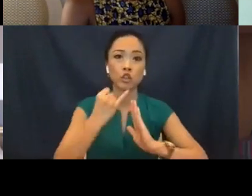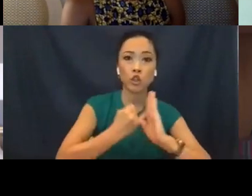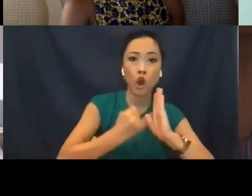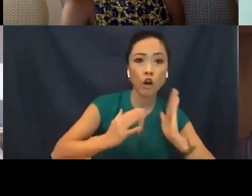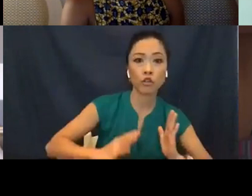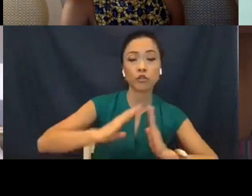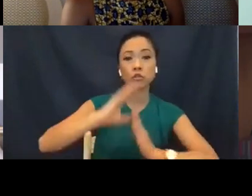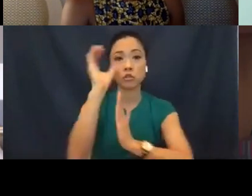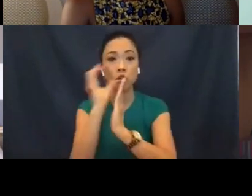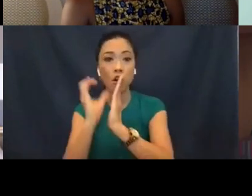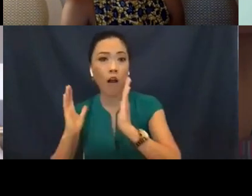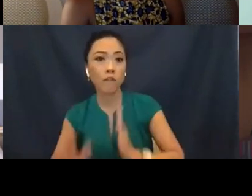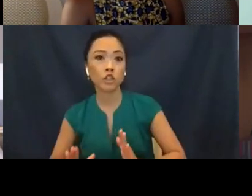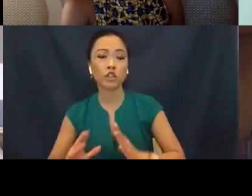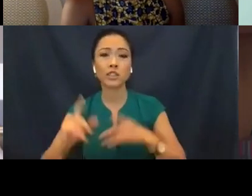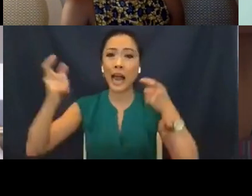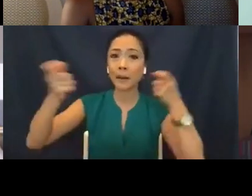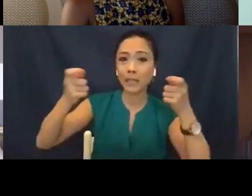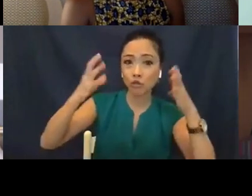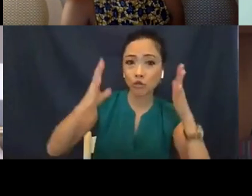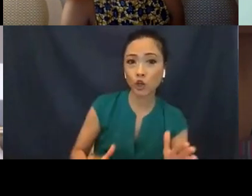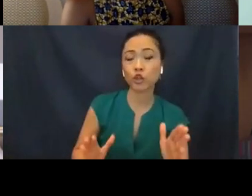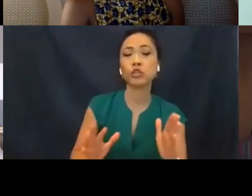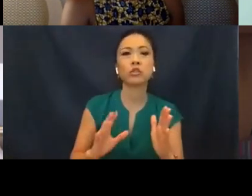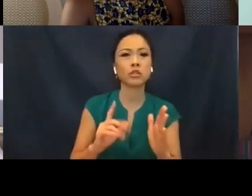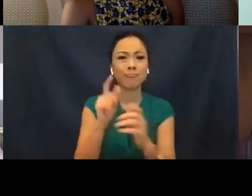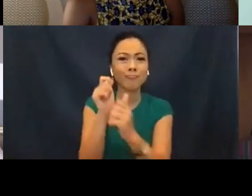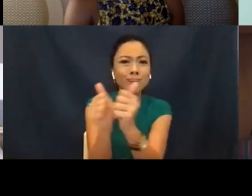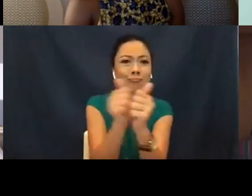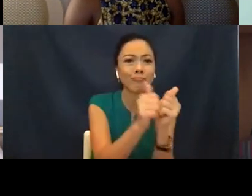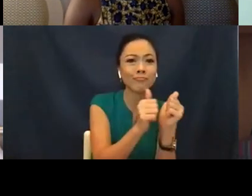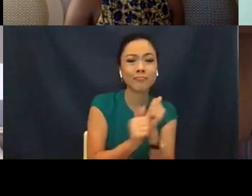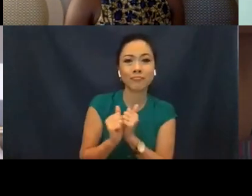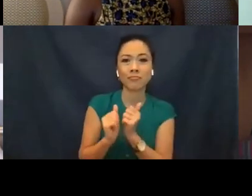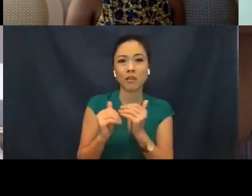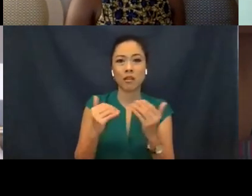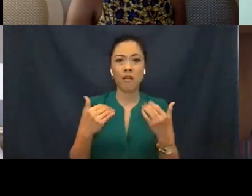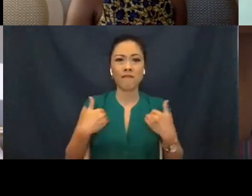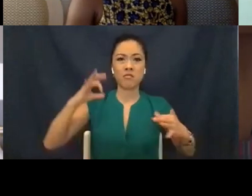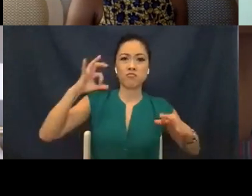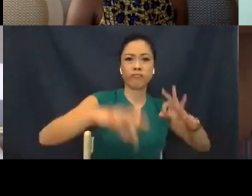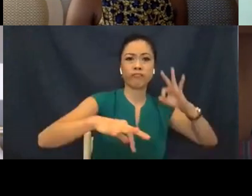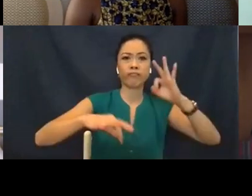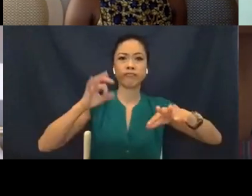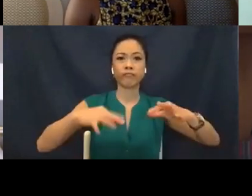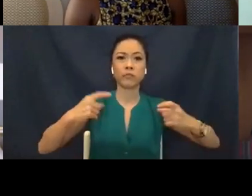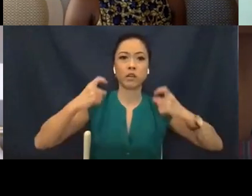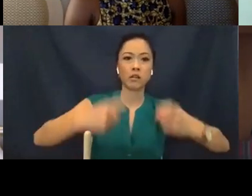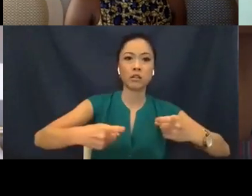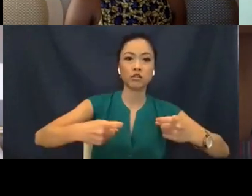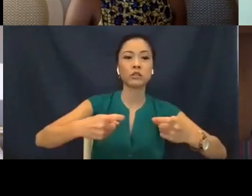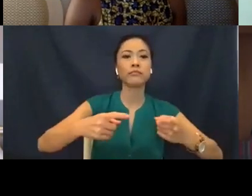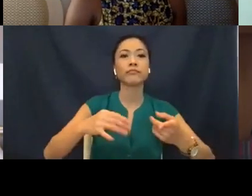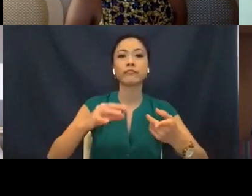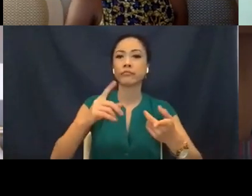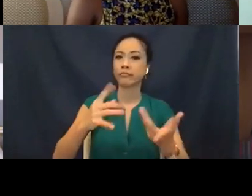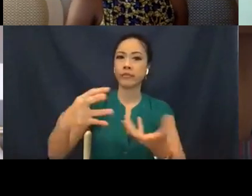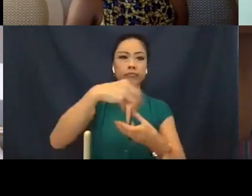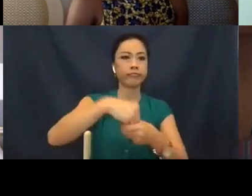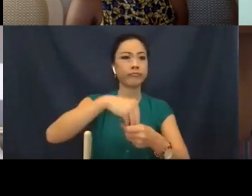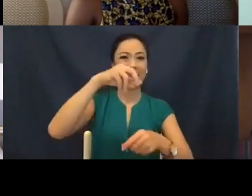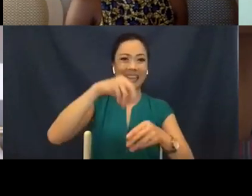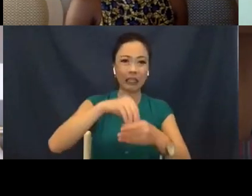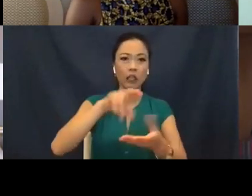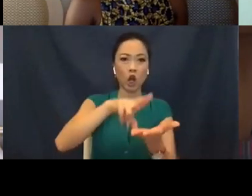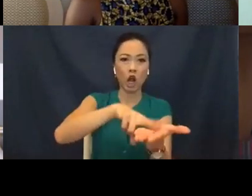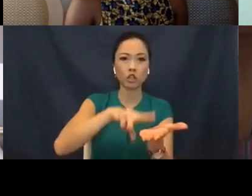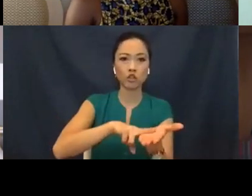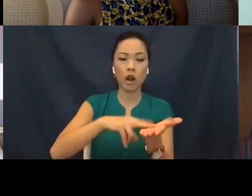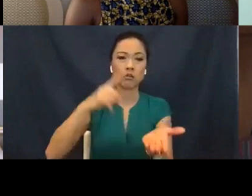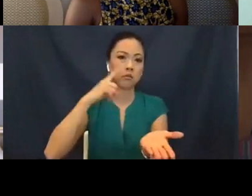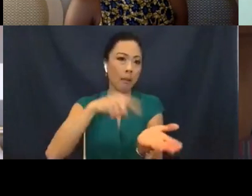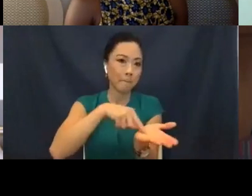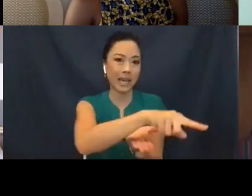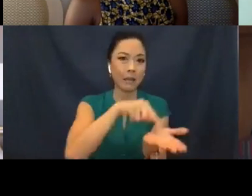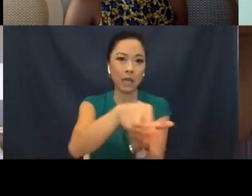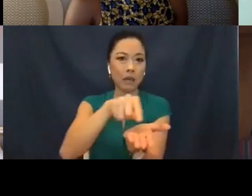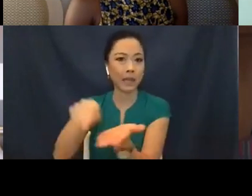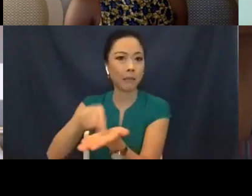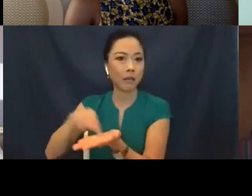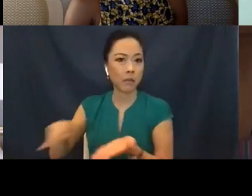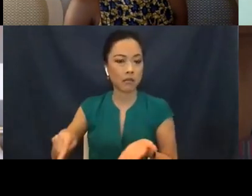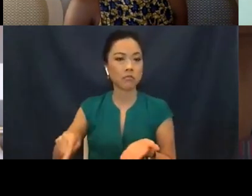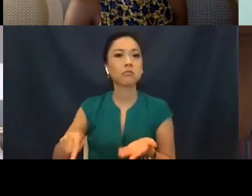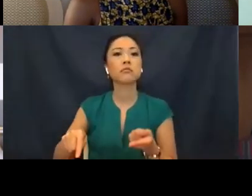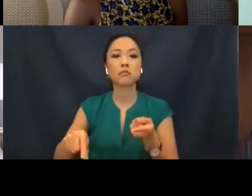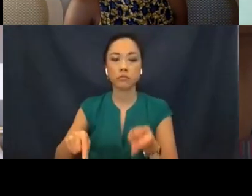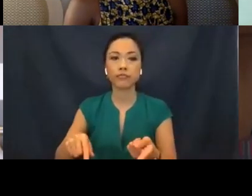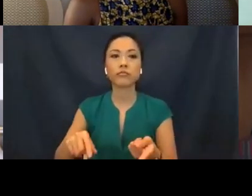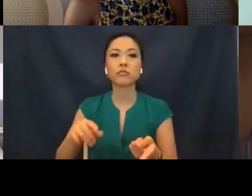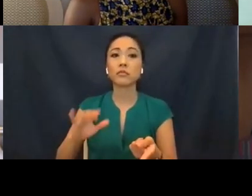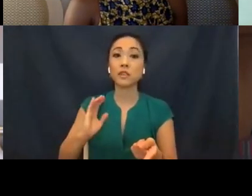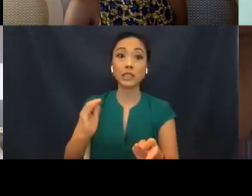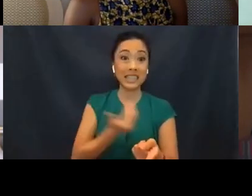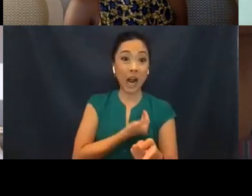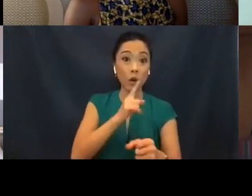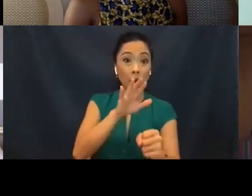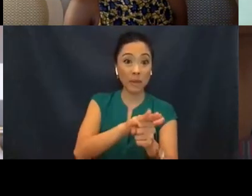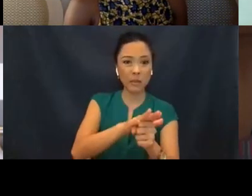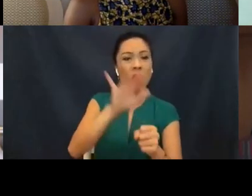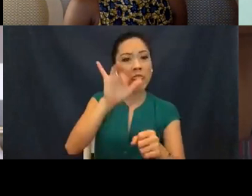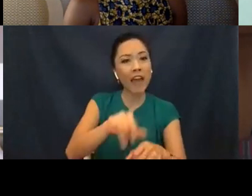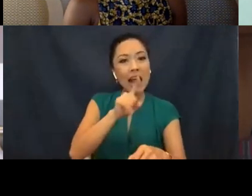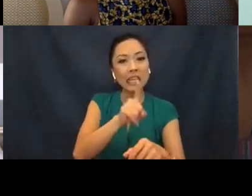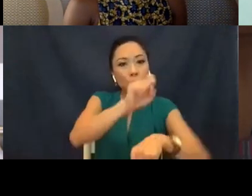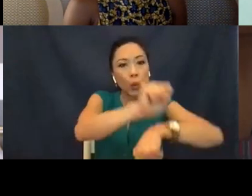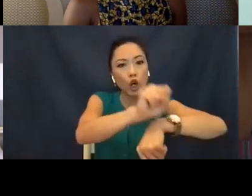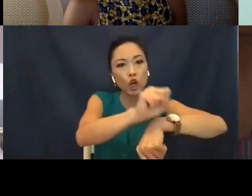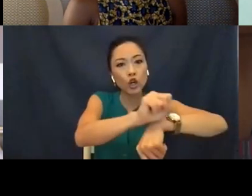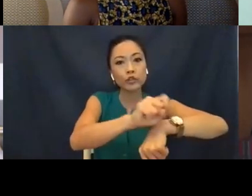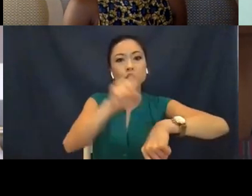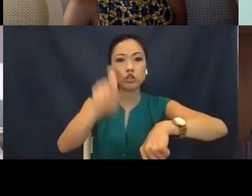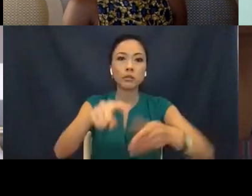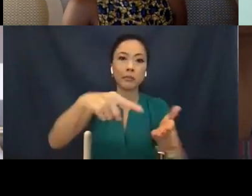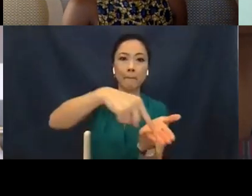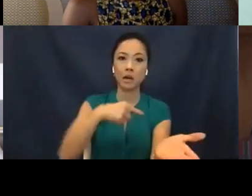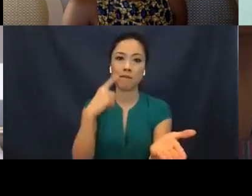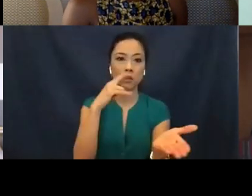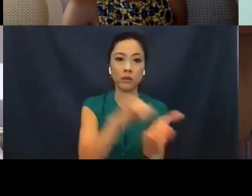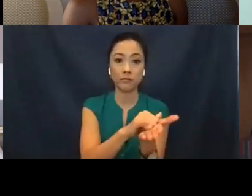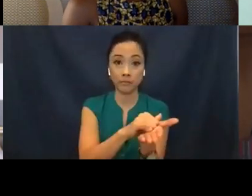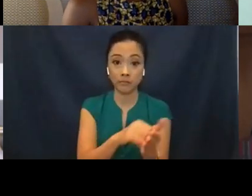worth recognizing and in these small ways: a contract, a deposit versus a payment, and acknowledging that at each stage of our commitment, we're doing work. Any thoughts